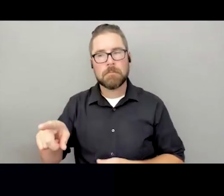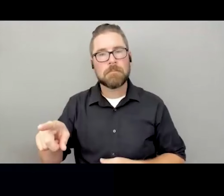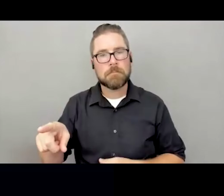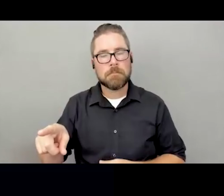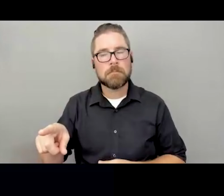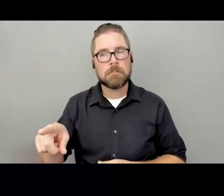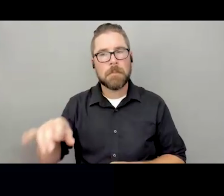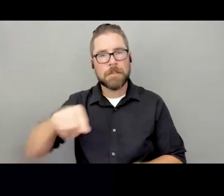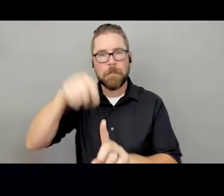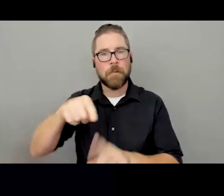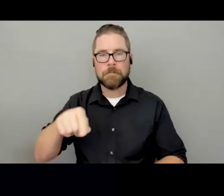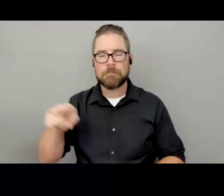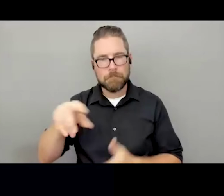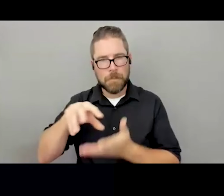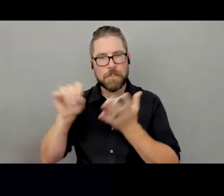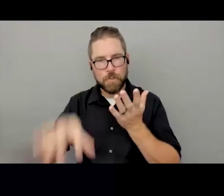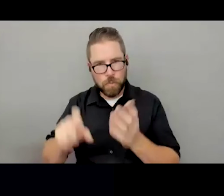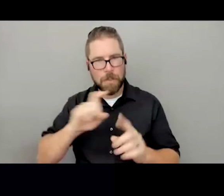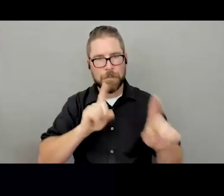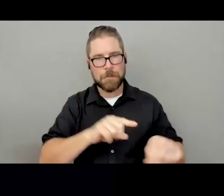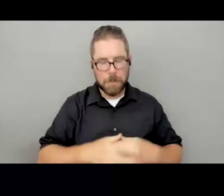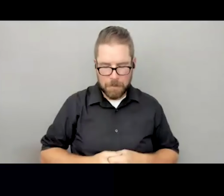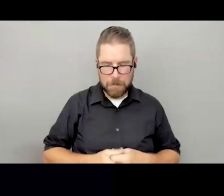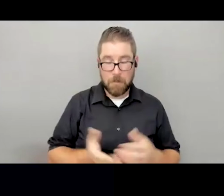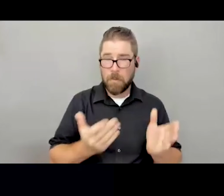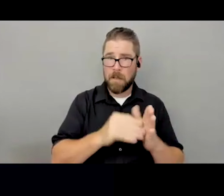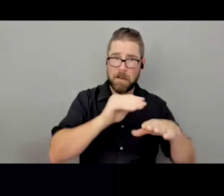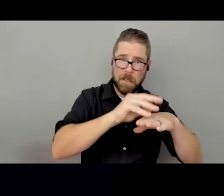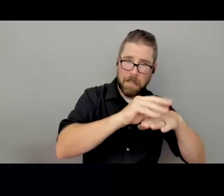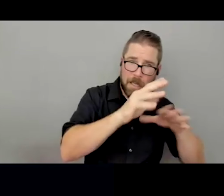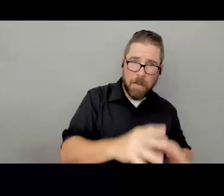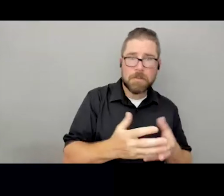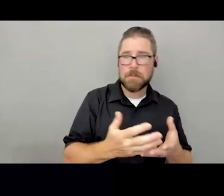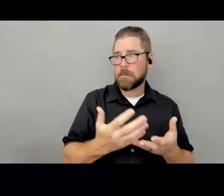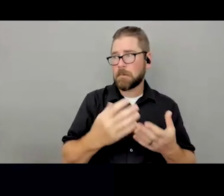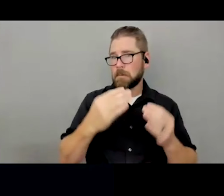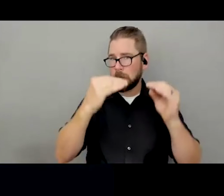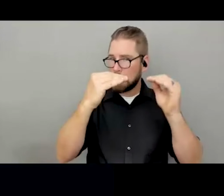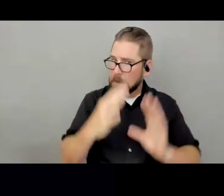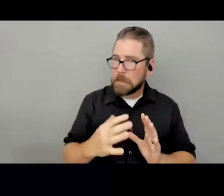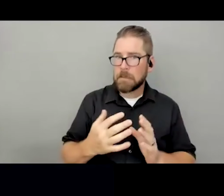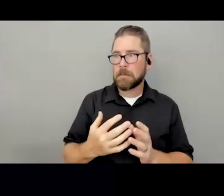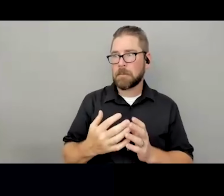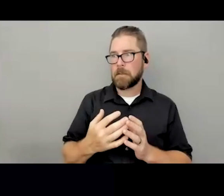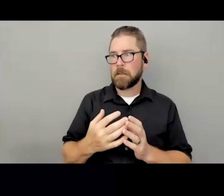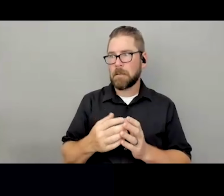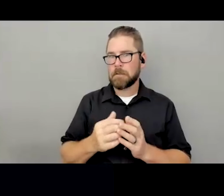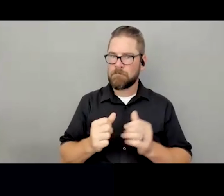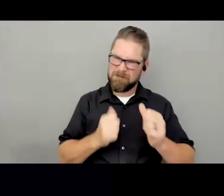So again, the counselors, the instructors doing a great job and making sure that they get the resources that they absolutely need.